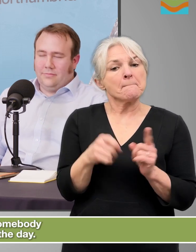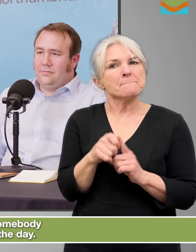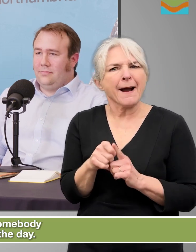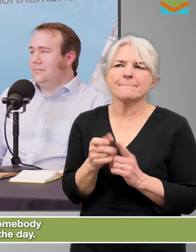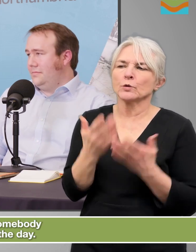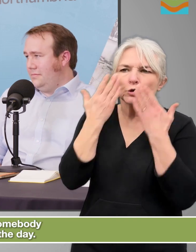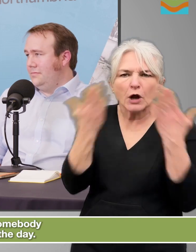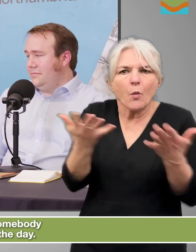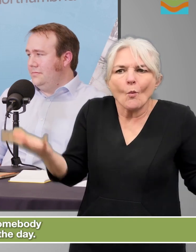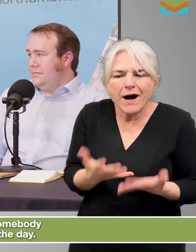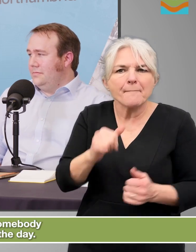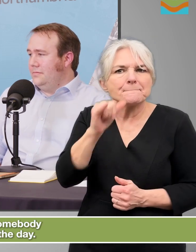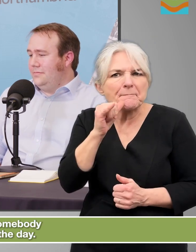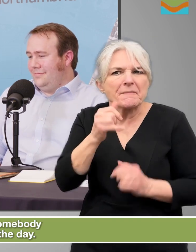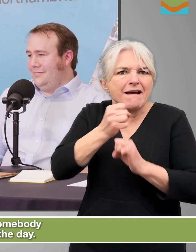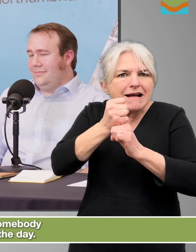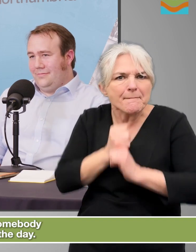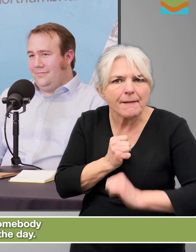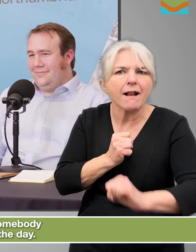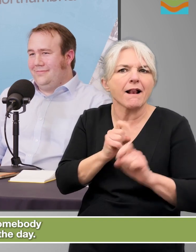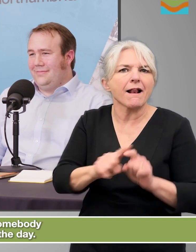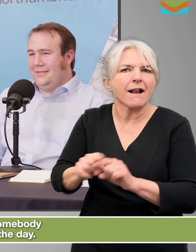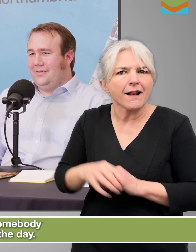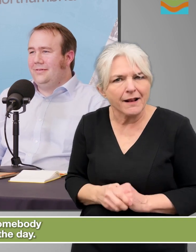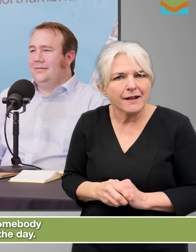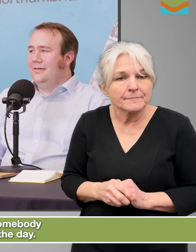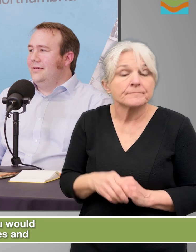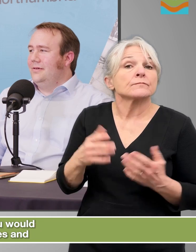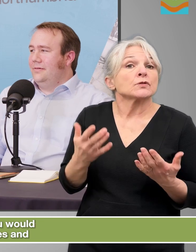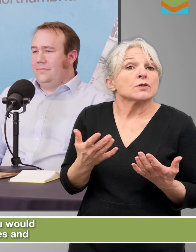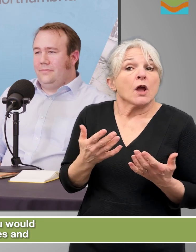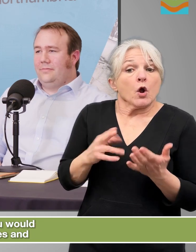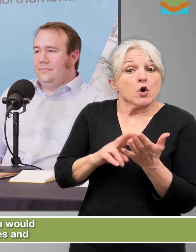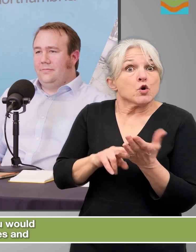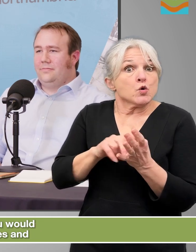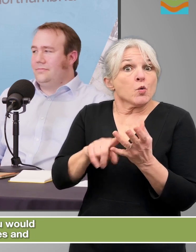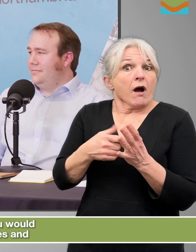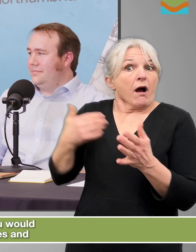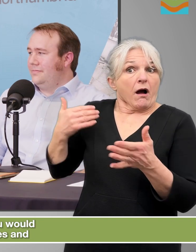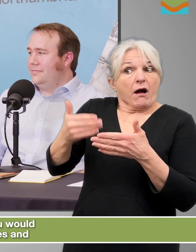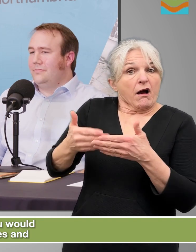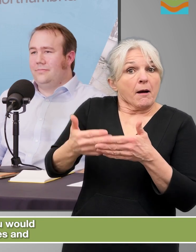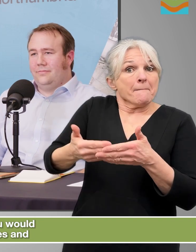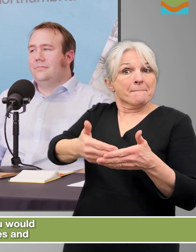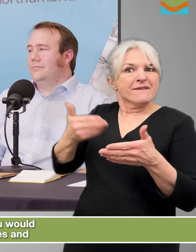traditionally speaking, and as somebody who was a consultant back in the day. At the start of each project you would write to seven different utilities and